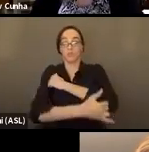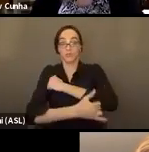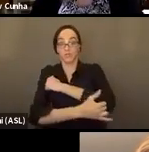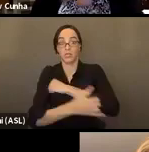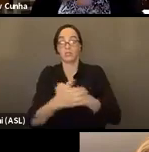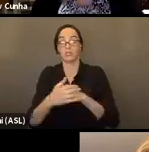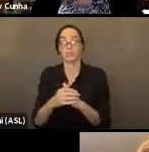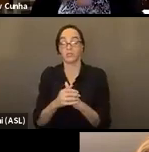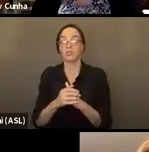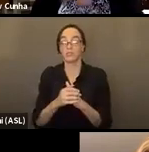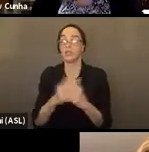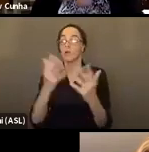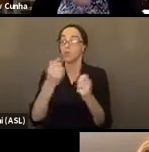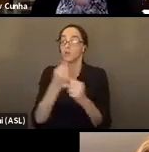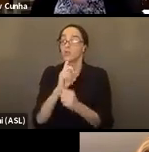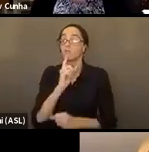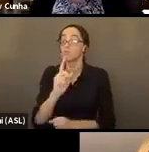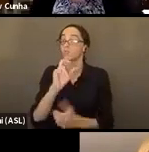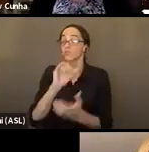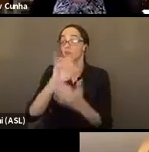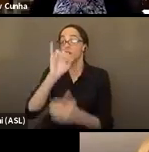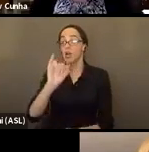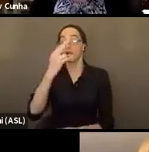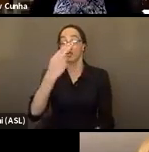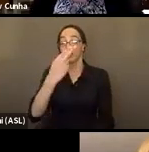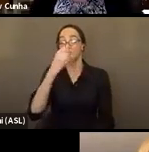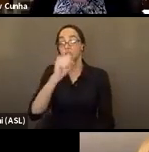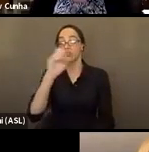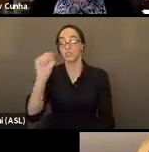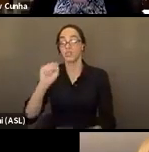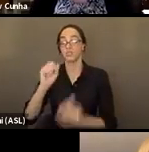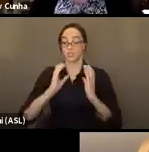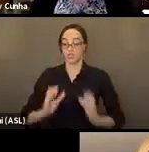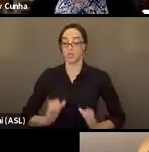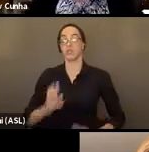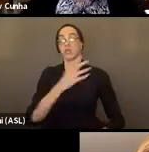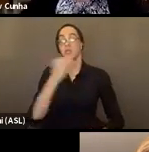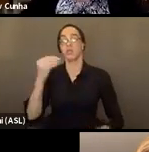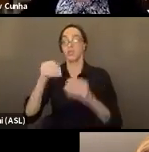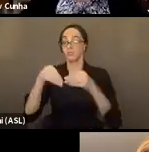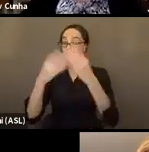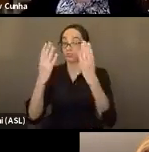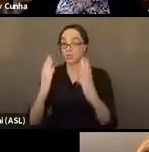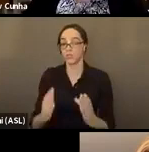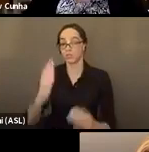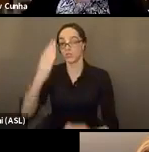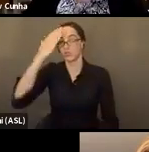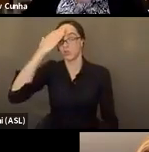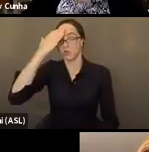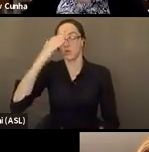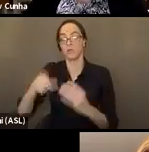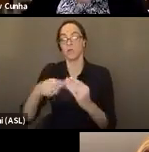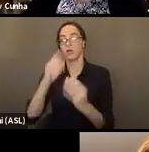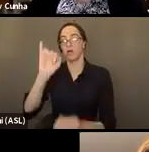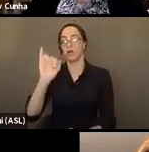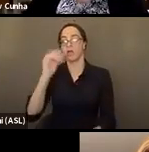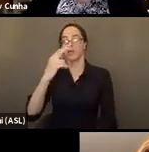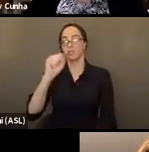ihss clients and providers are aware that the ihss public authority has masks and gloves available